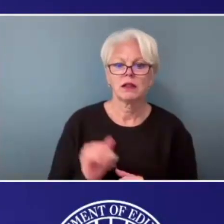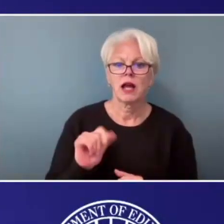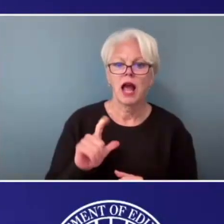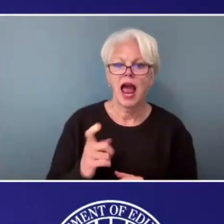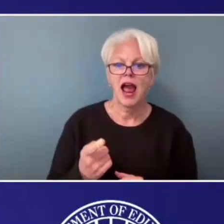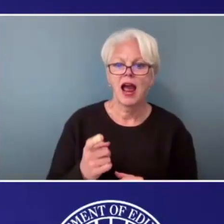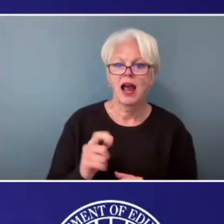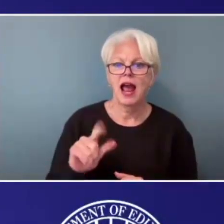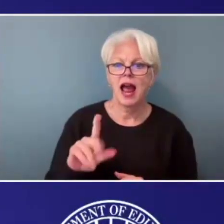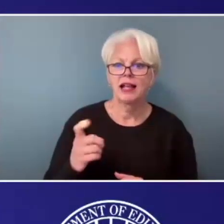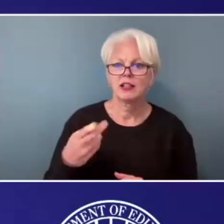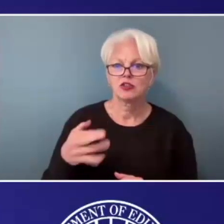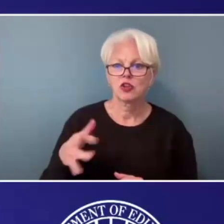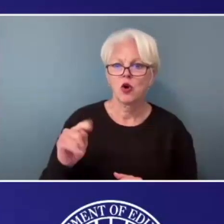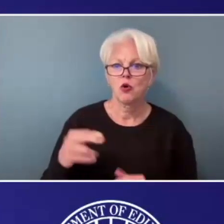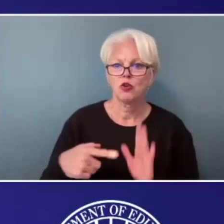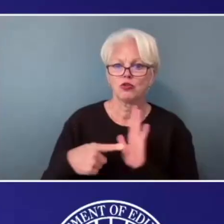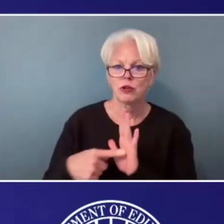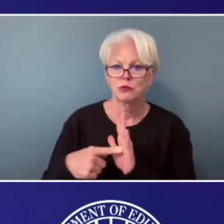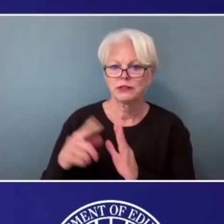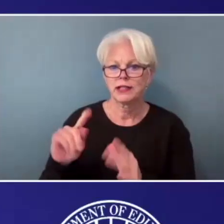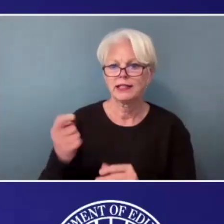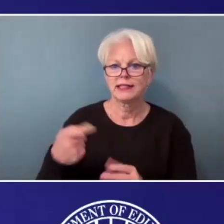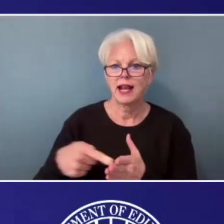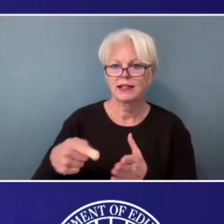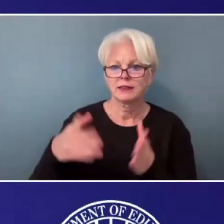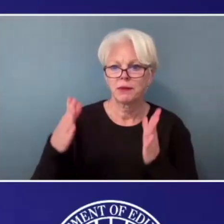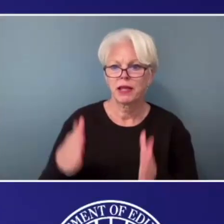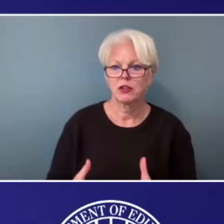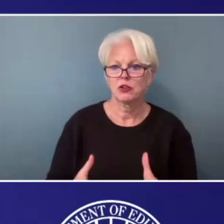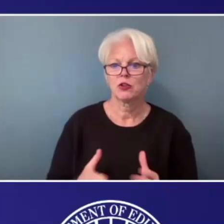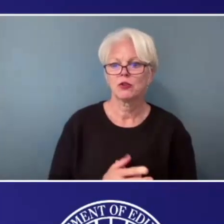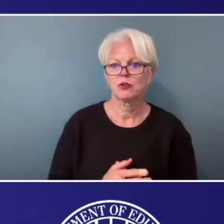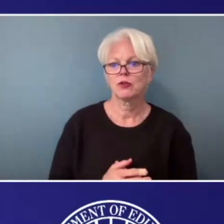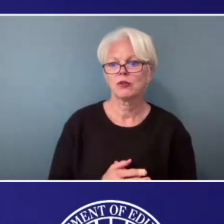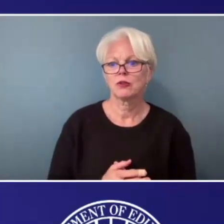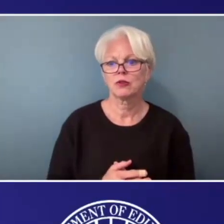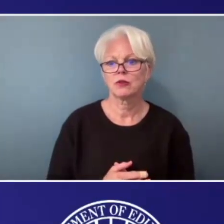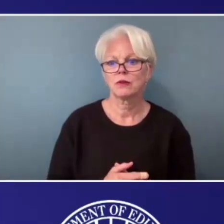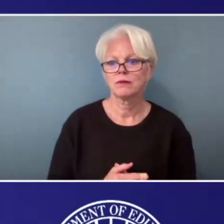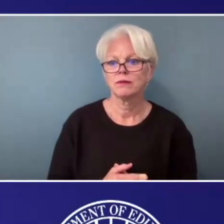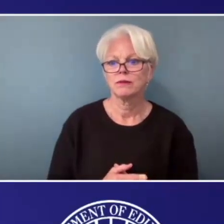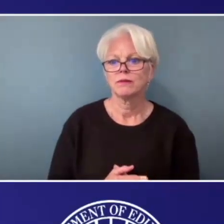taxpayer, and your alternate.